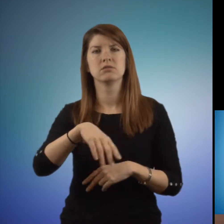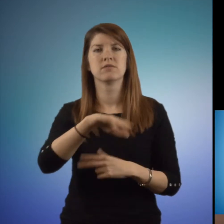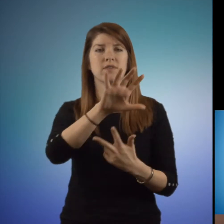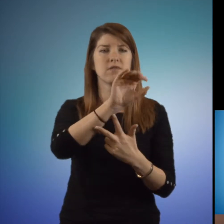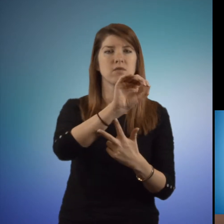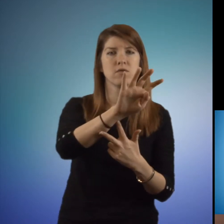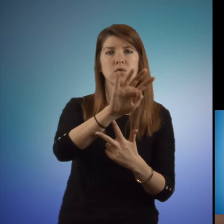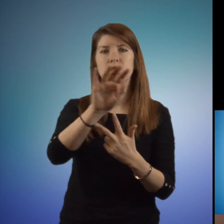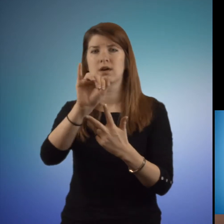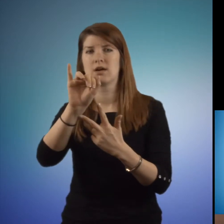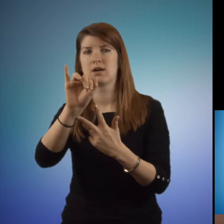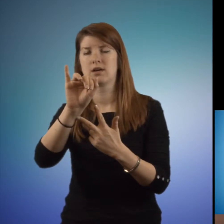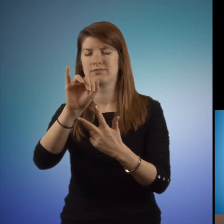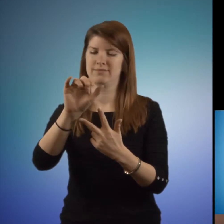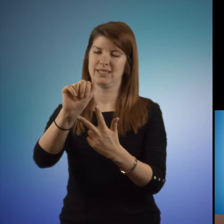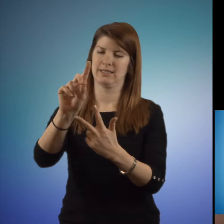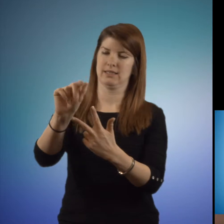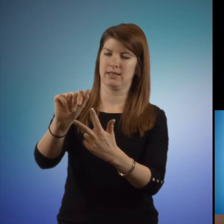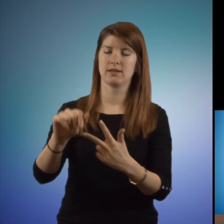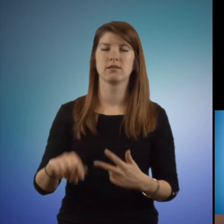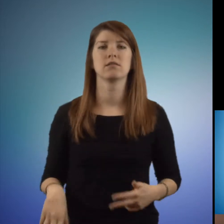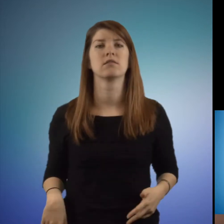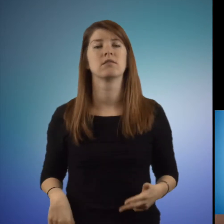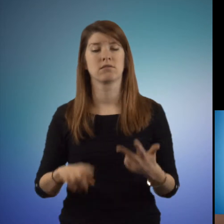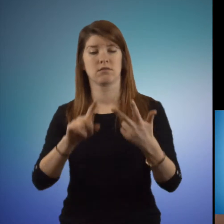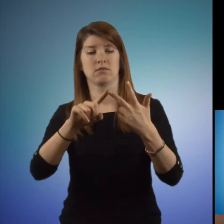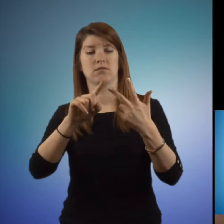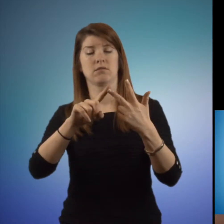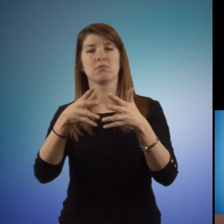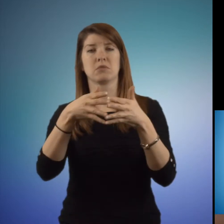Here we're talking about the American with Disabilities Act, Title 2,